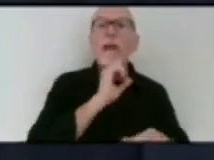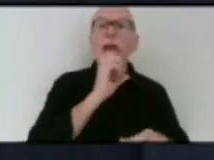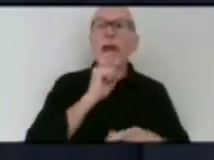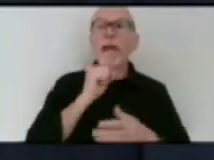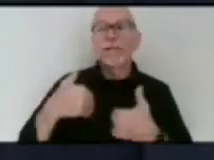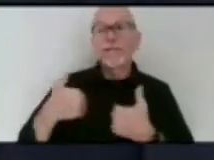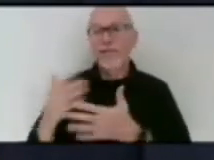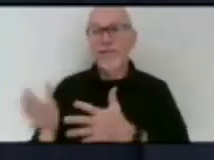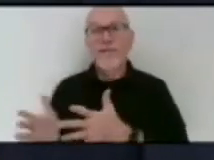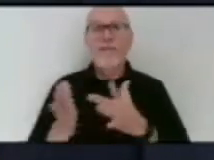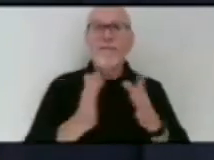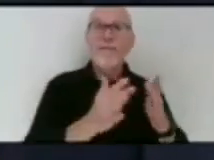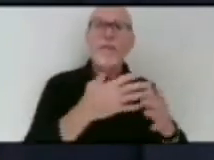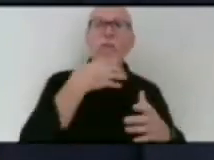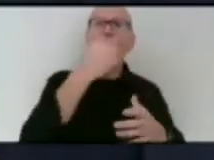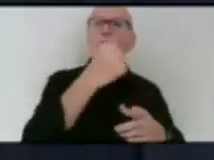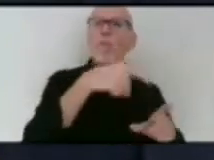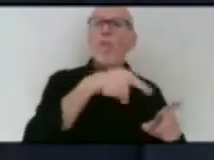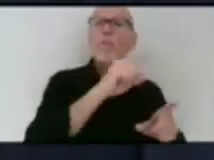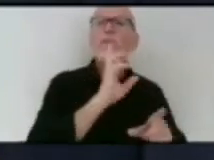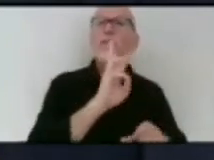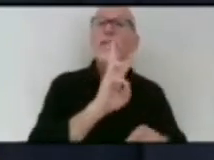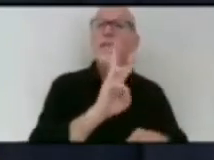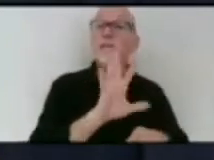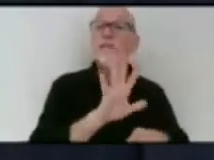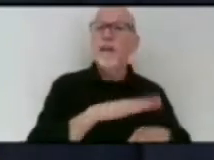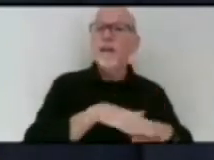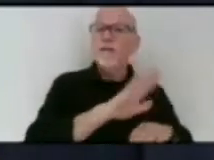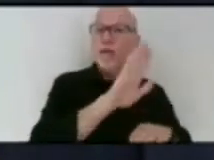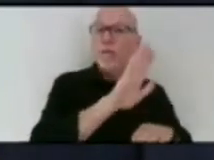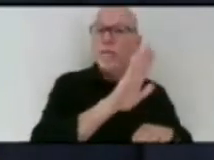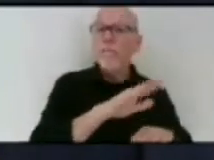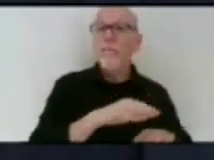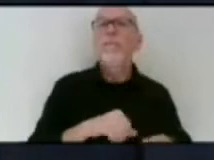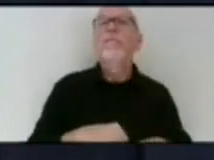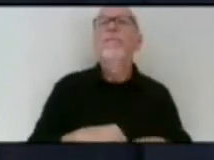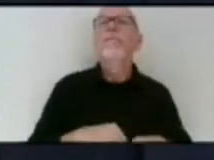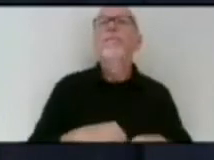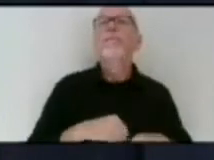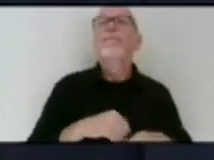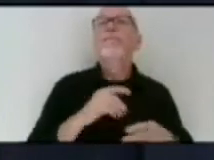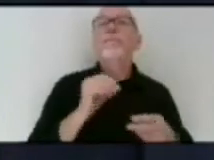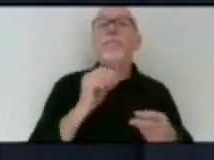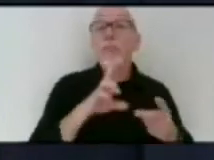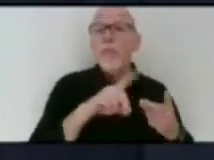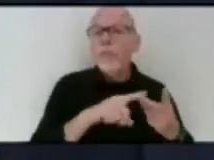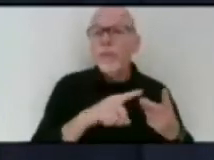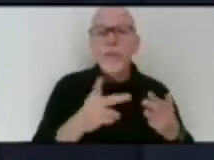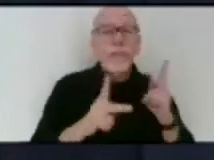who's your 65 older? And those with other known high risk medical